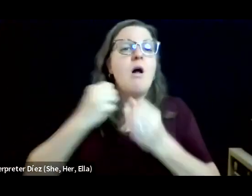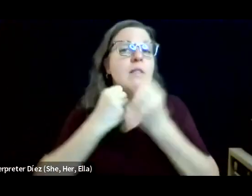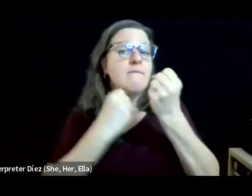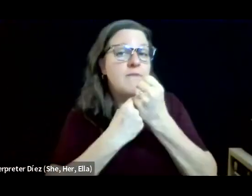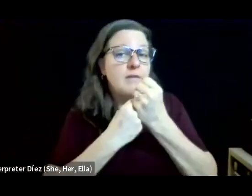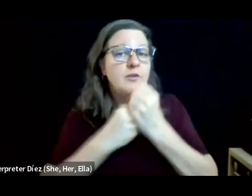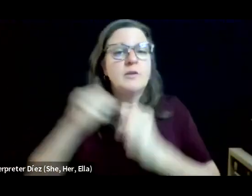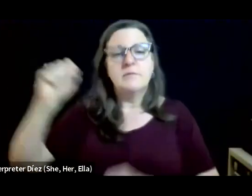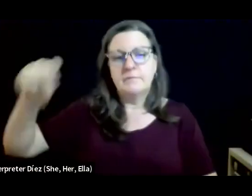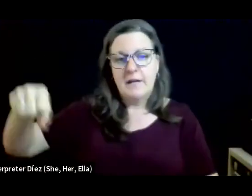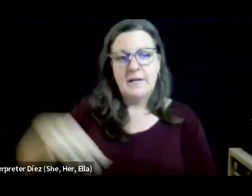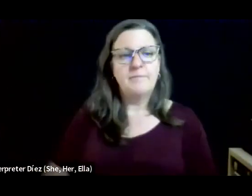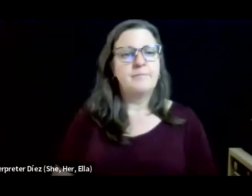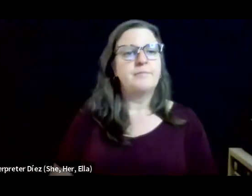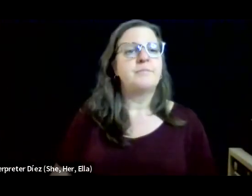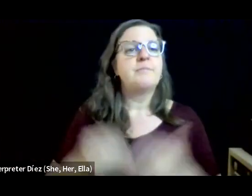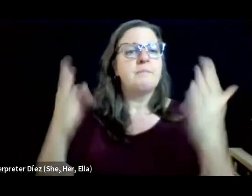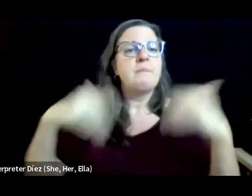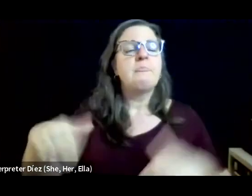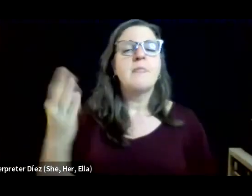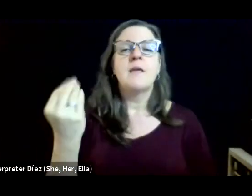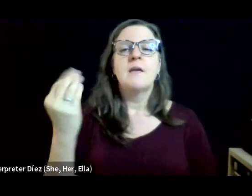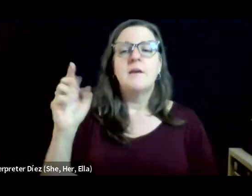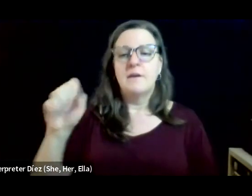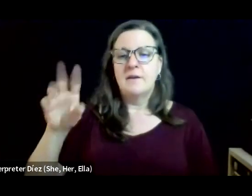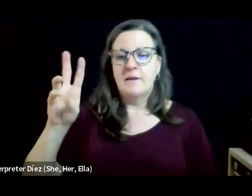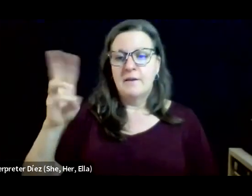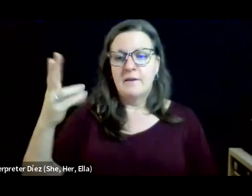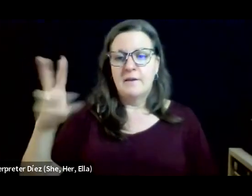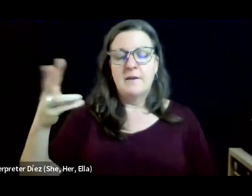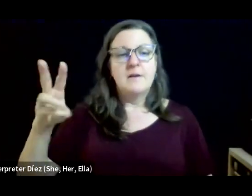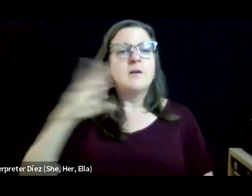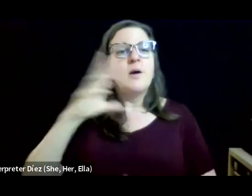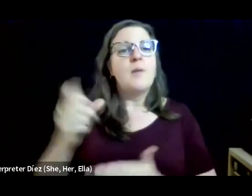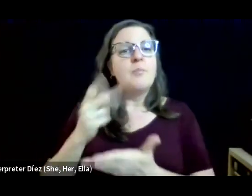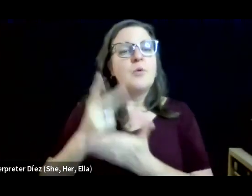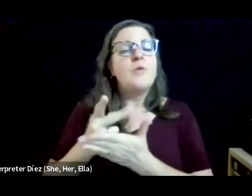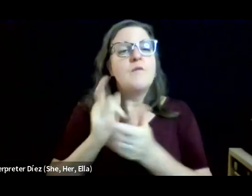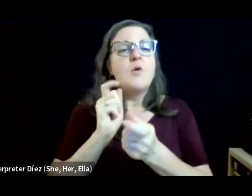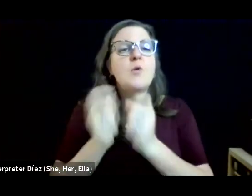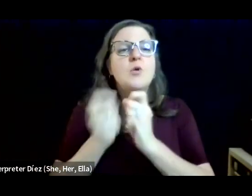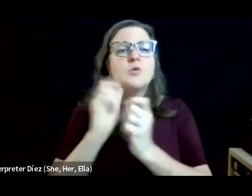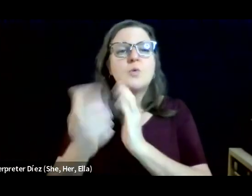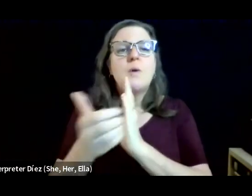Item #14.16, Approval to Amend Expiring One-Year Services Contract